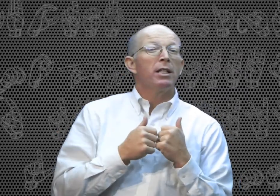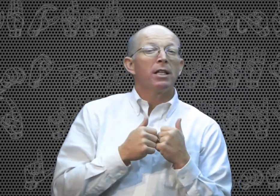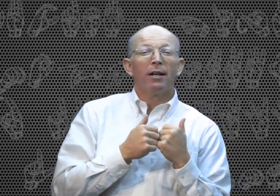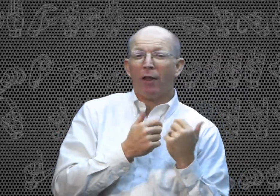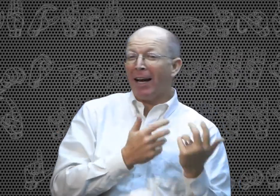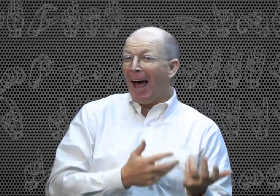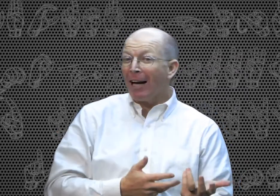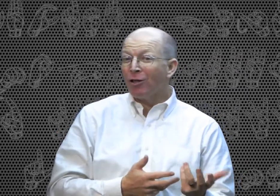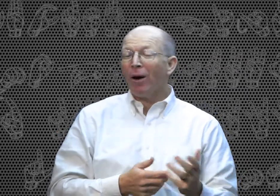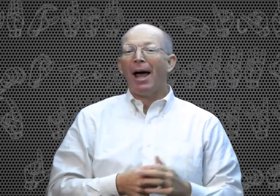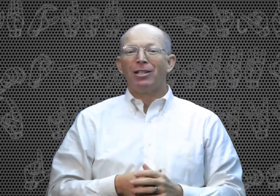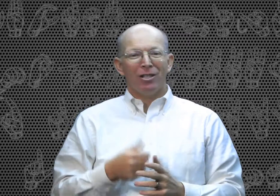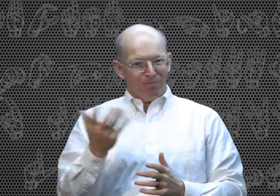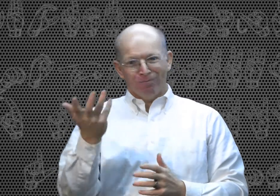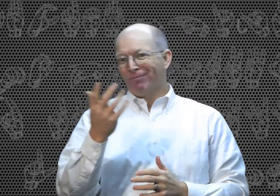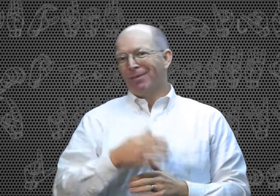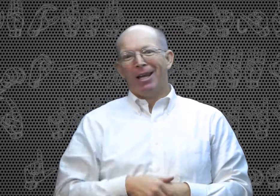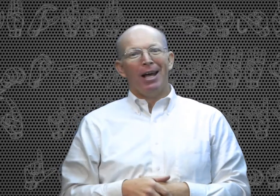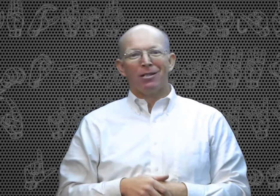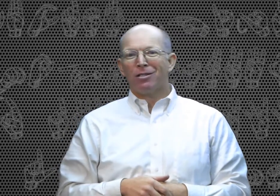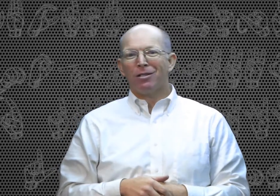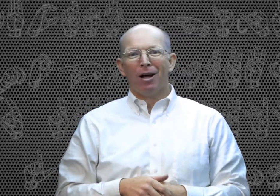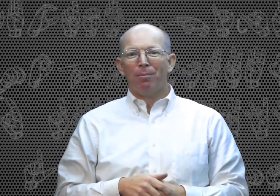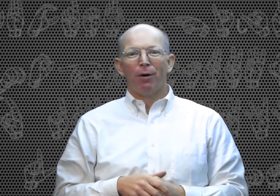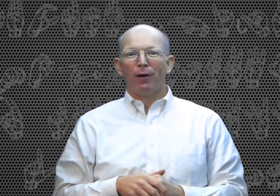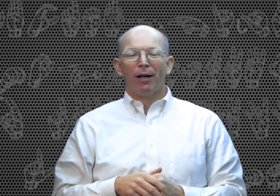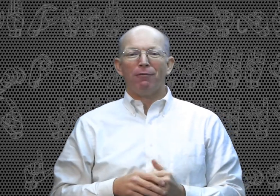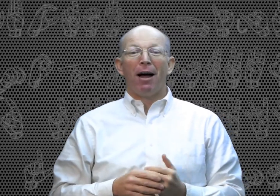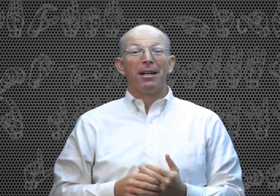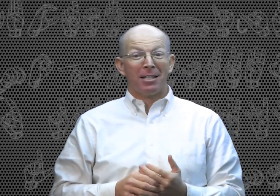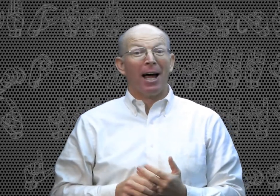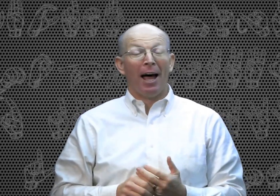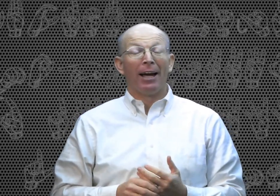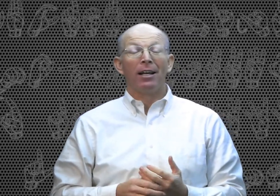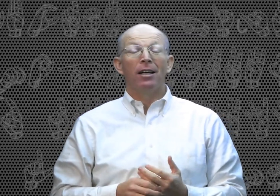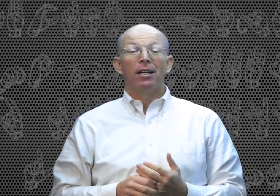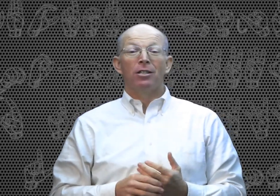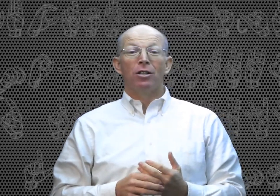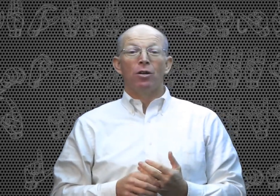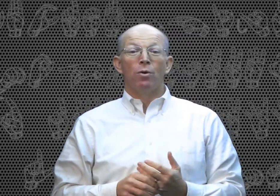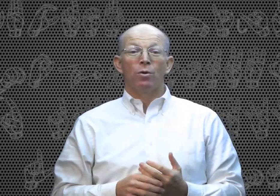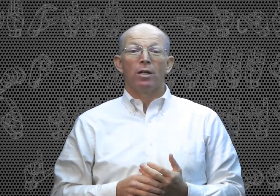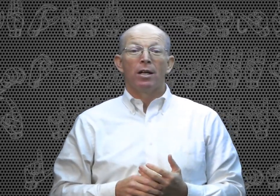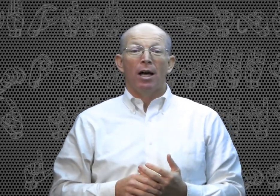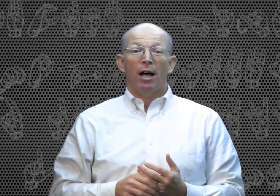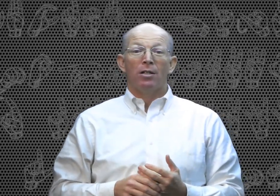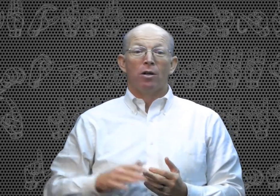consider to be the natural action is a perfectly fine sign to use.